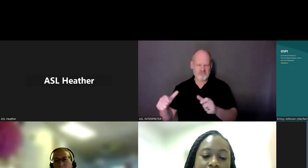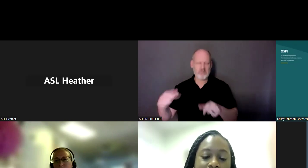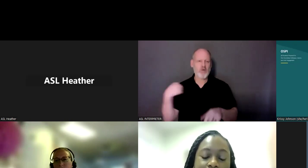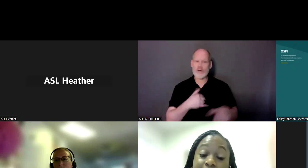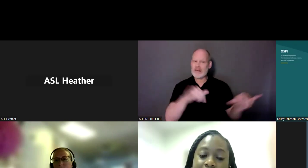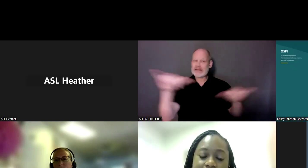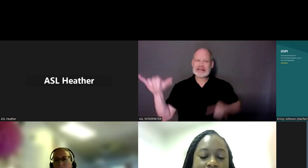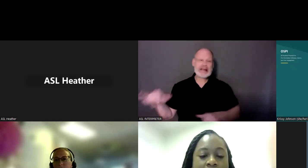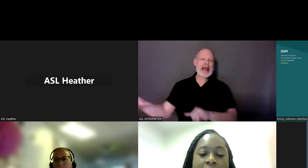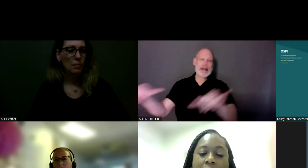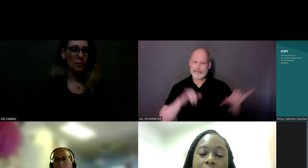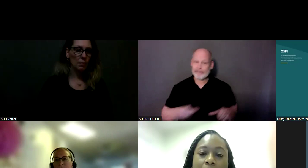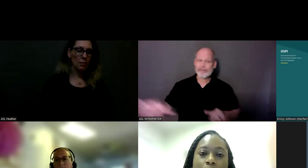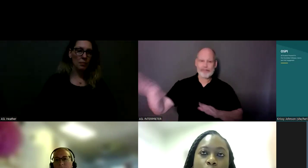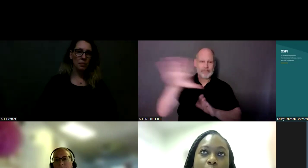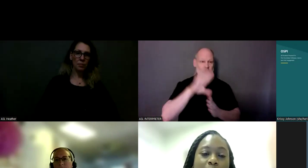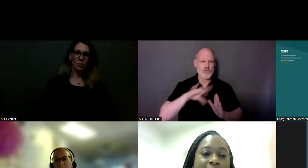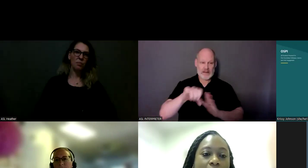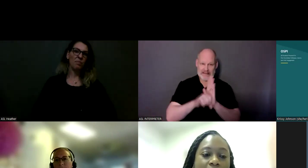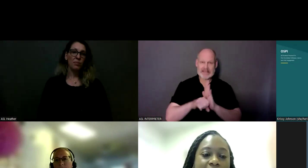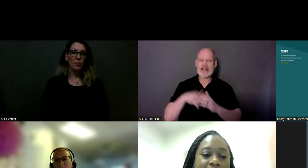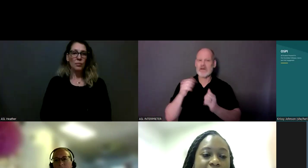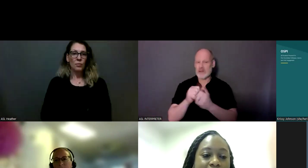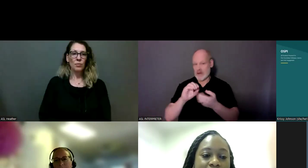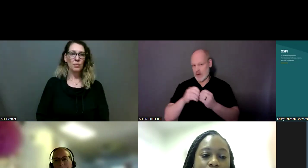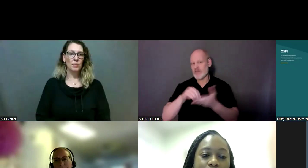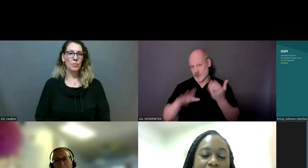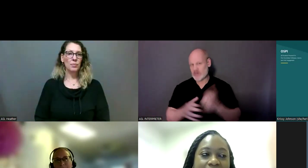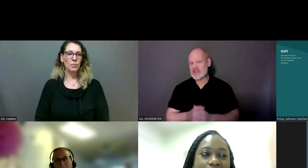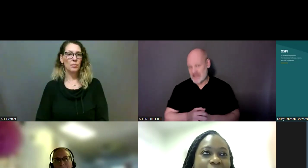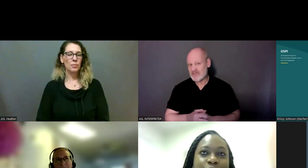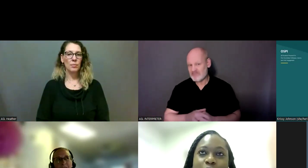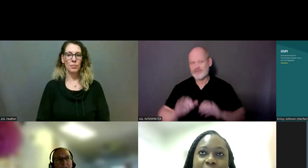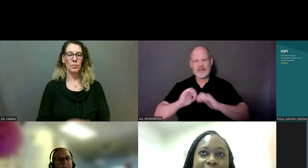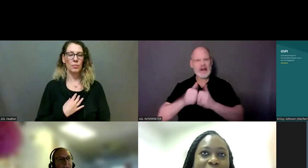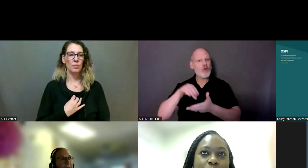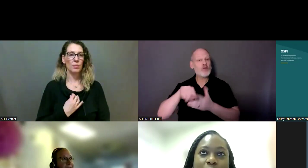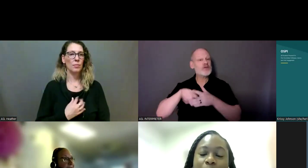scholars that are attending, and where we started is essentially we started this work